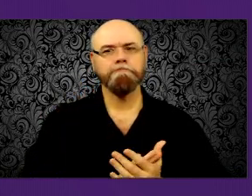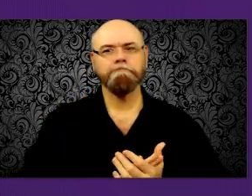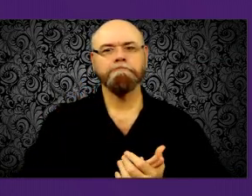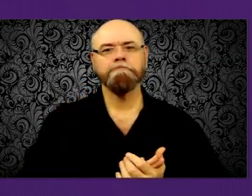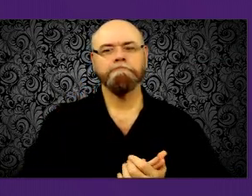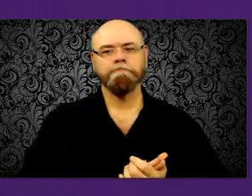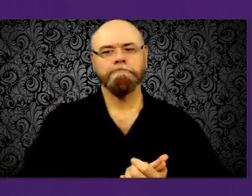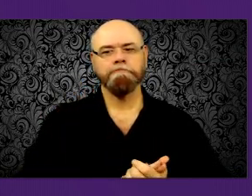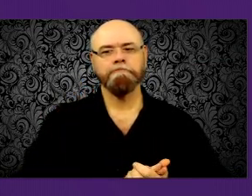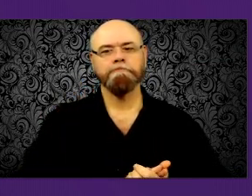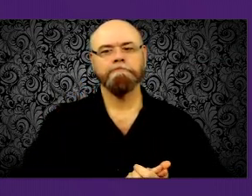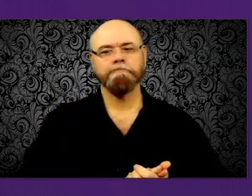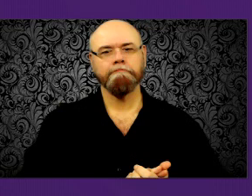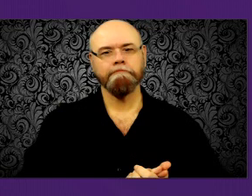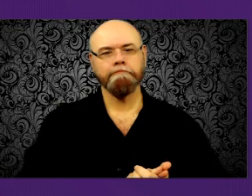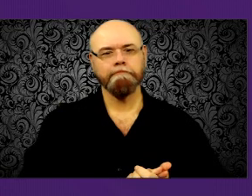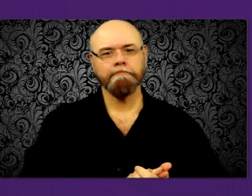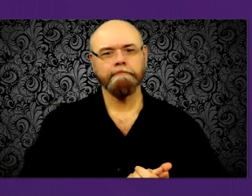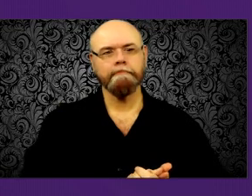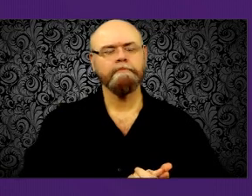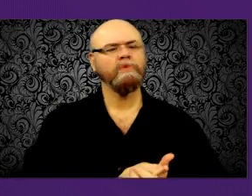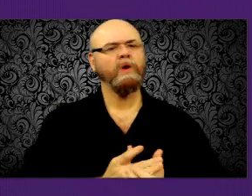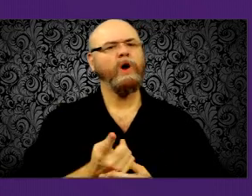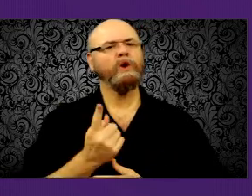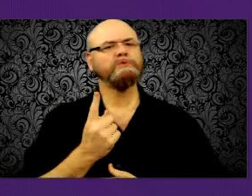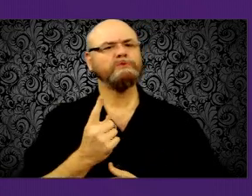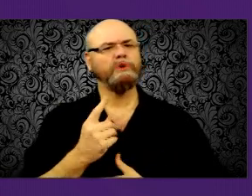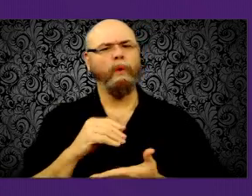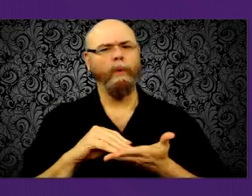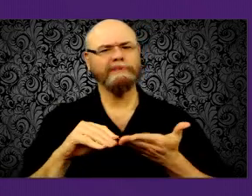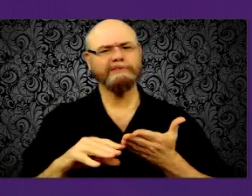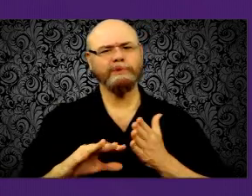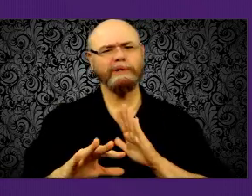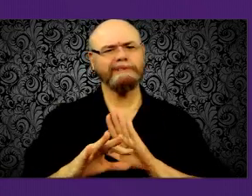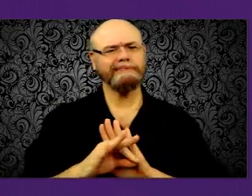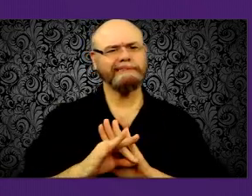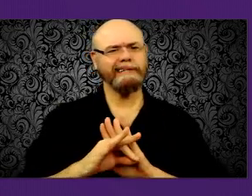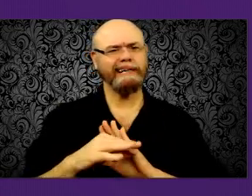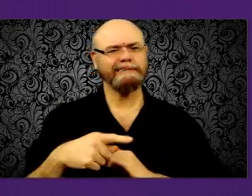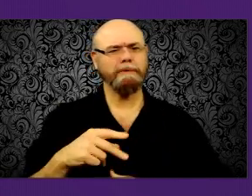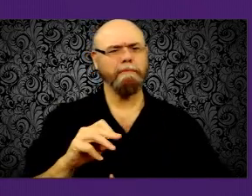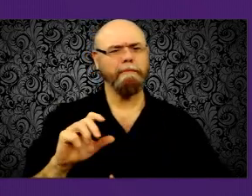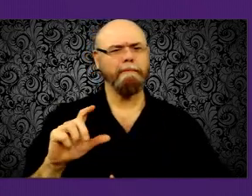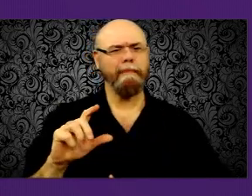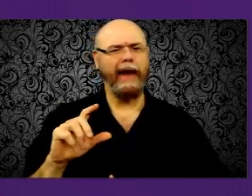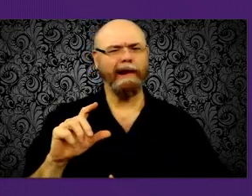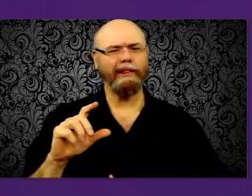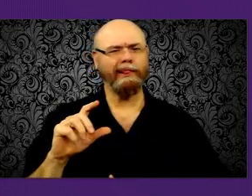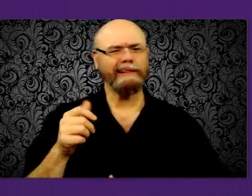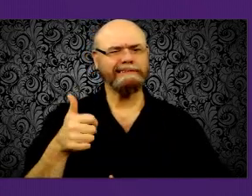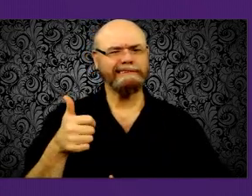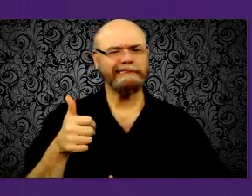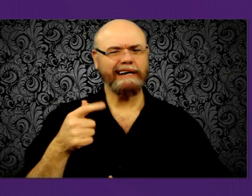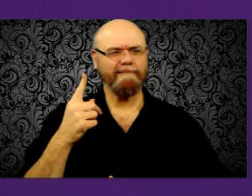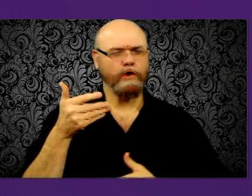One student selected Panel 10 for close looking. You've had a moment to kind of examine it. What